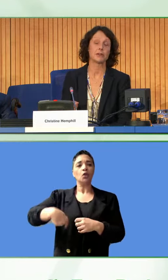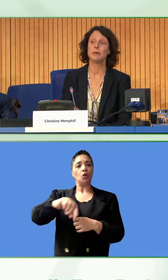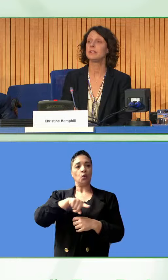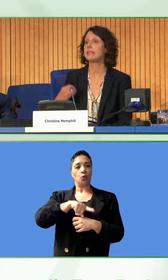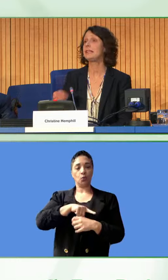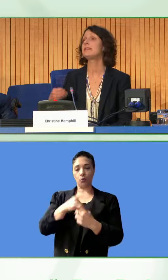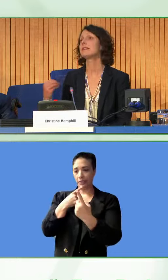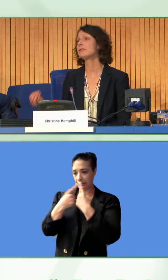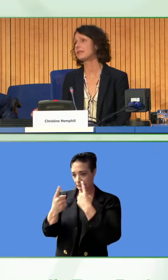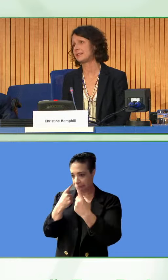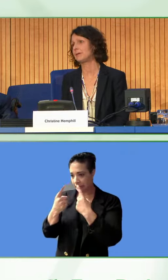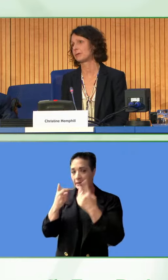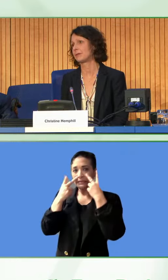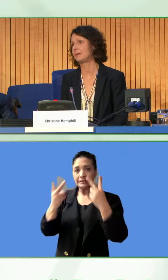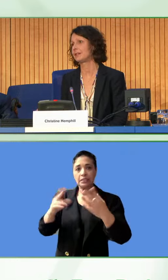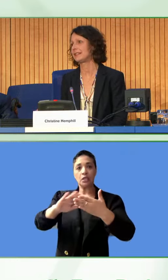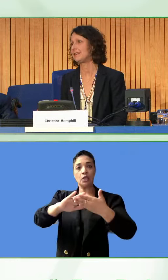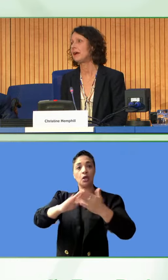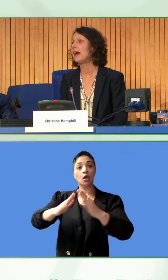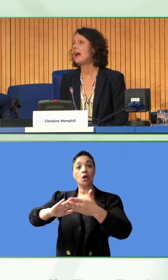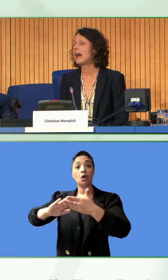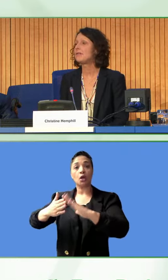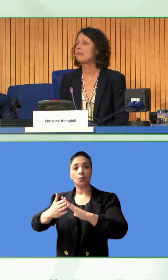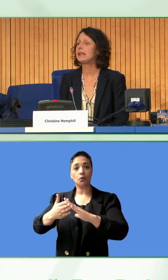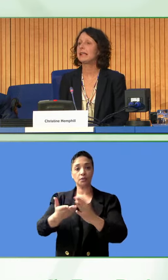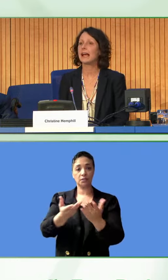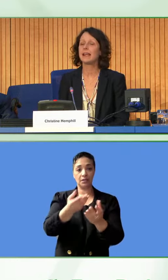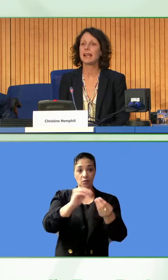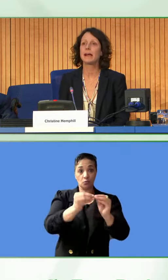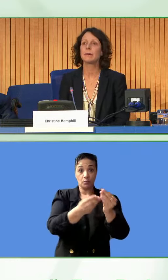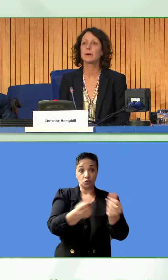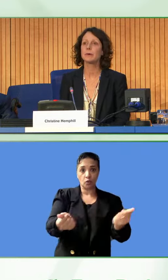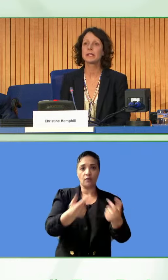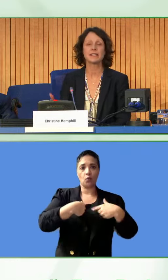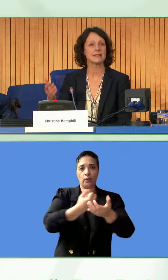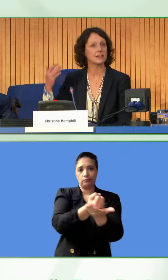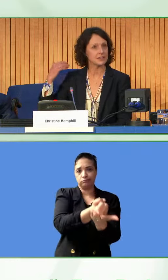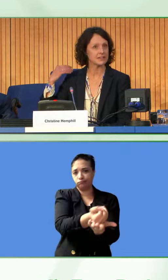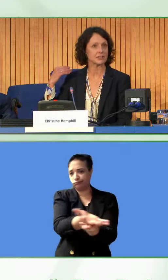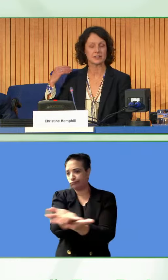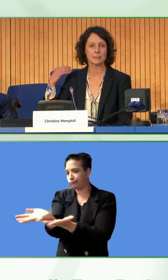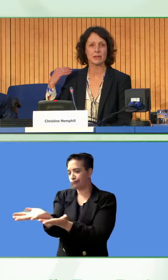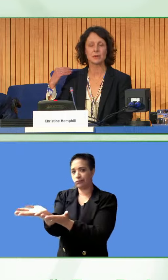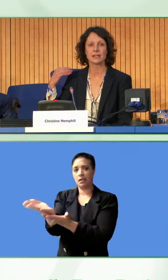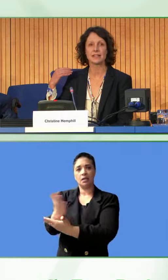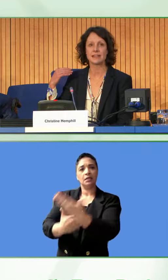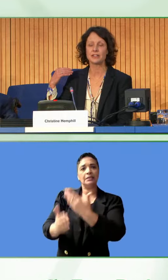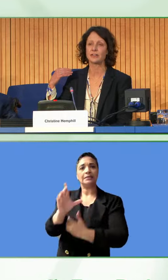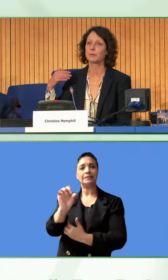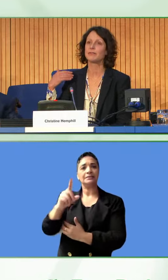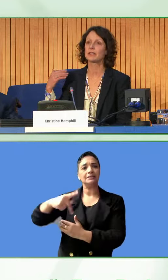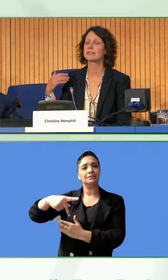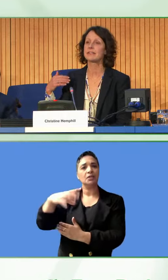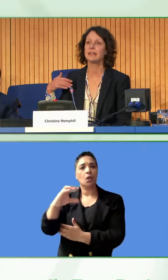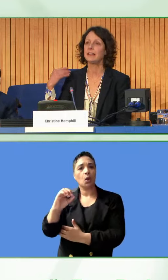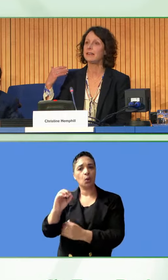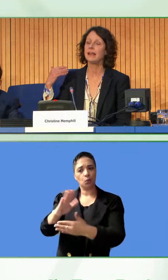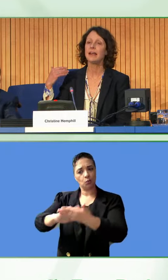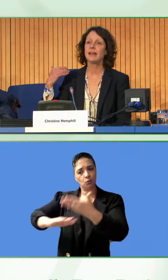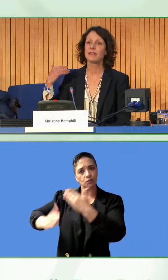the community into the nondisabled community. And really allowing organisations such as some of the organisations we have just seen